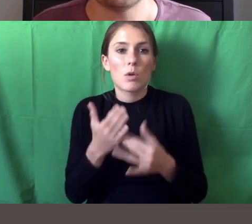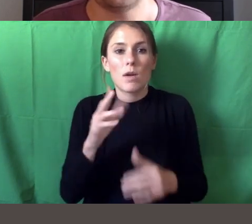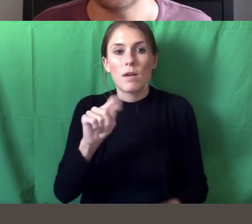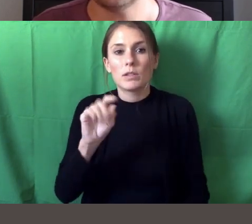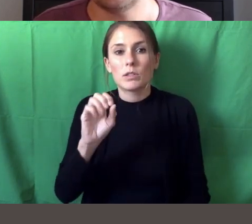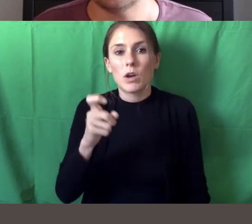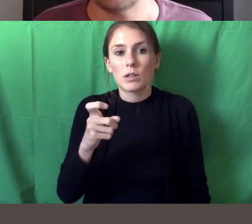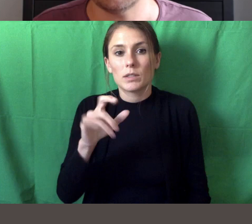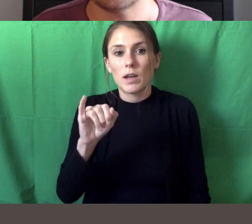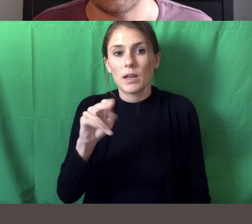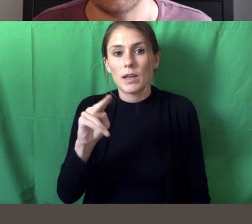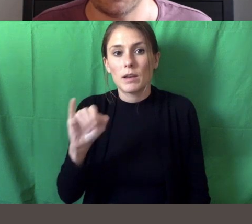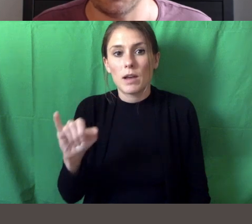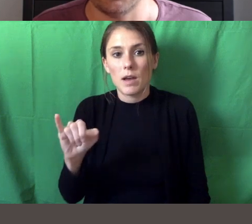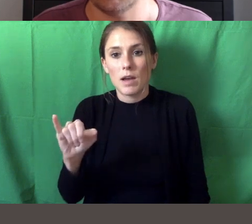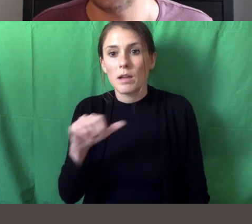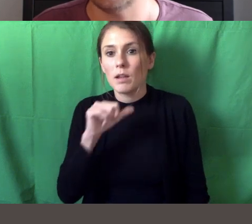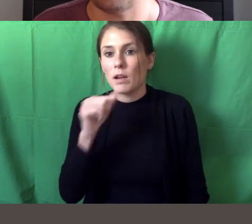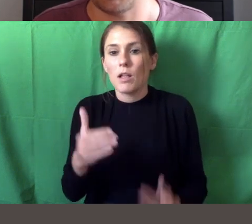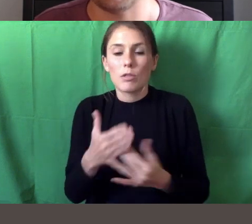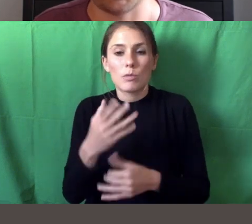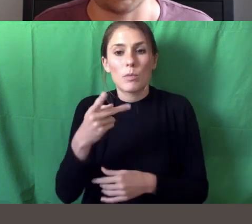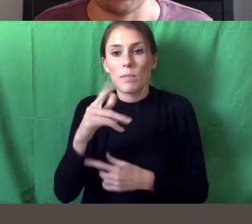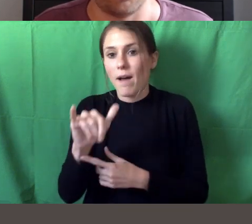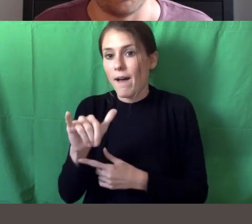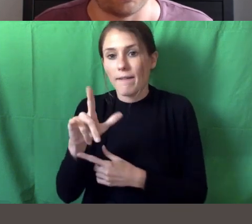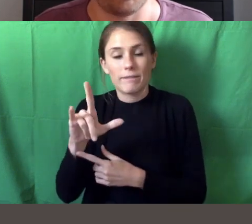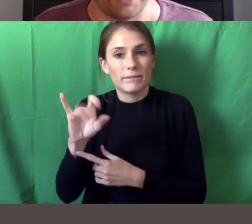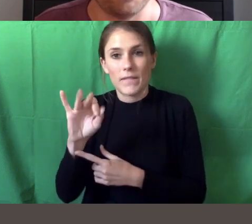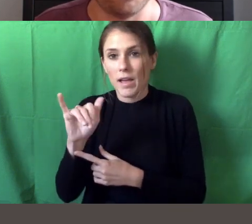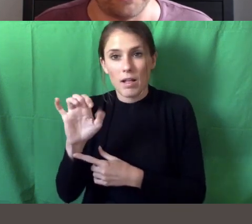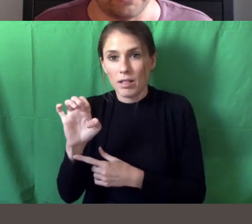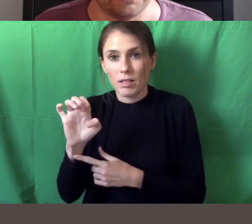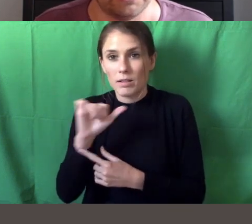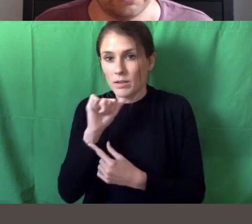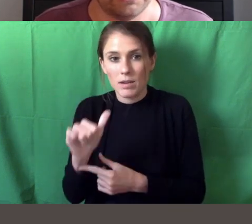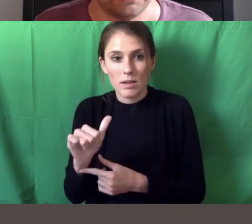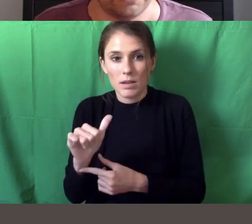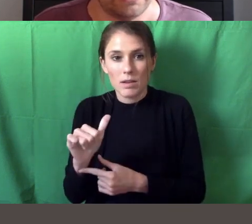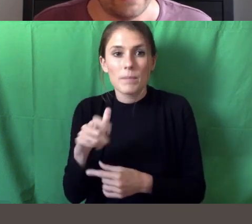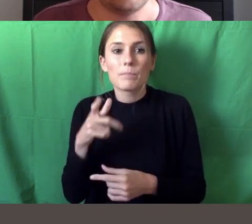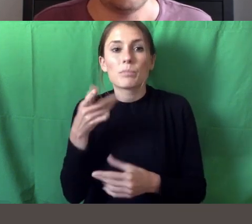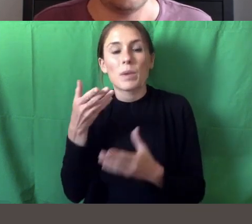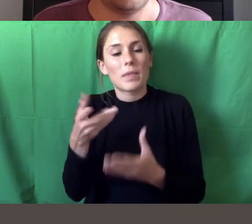on your local system, to be configured via tox.ini, not via pyproject.toml or a Python